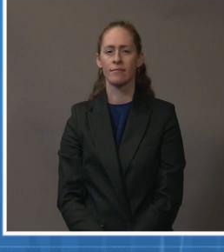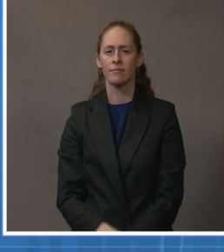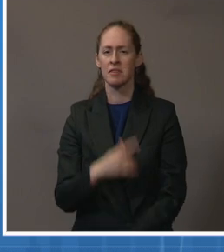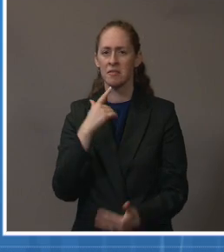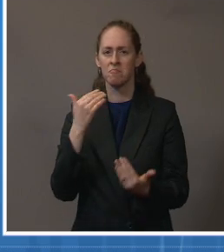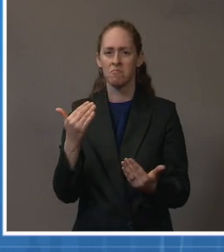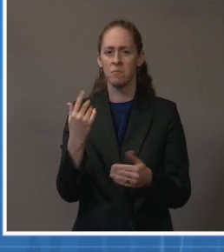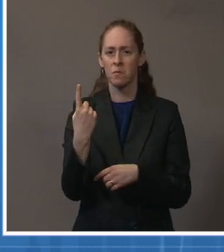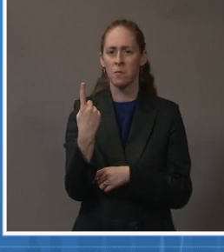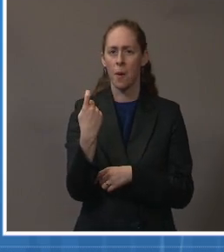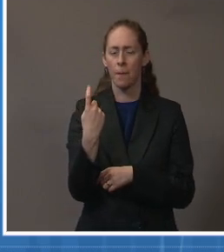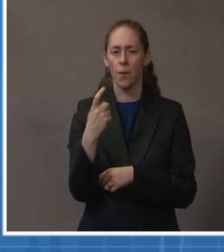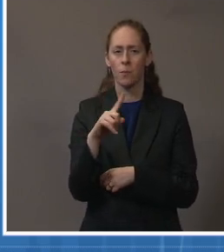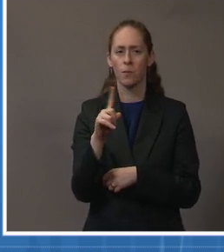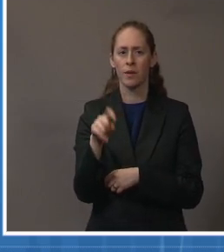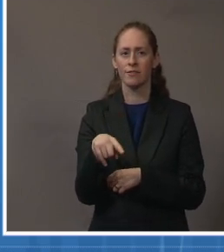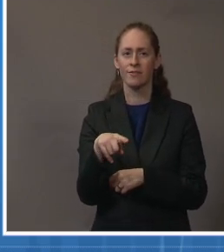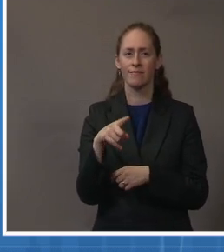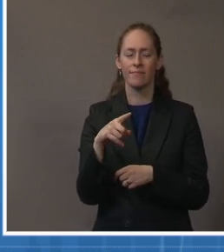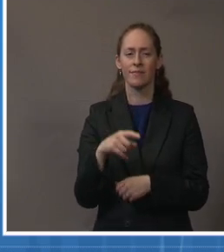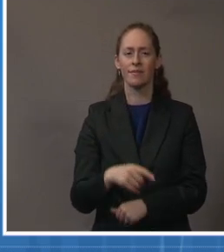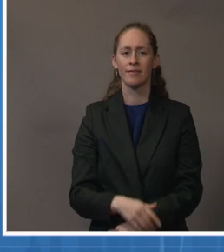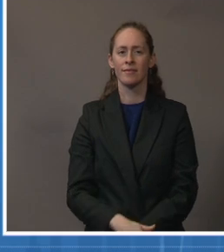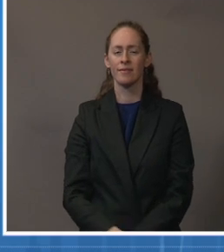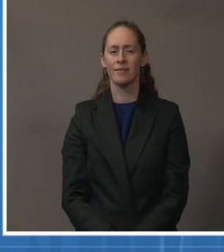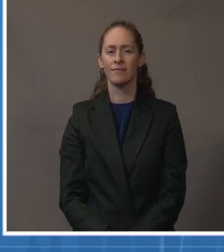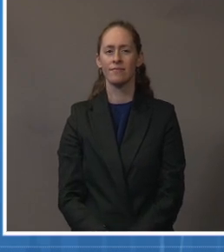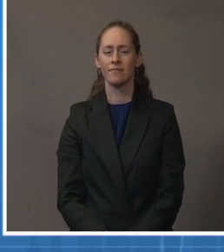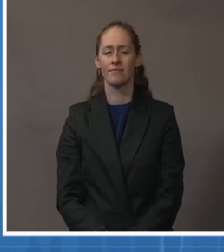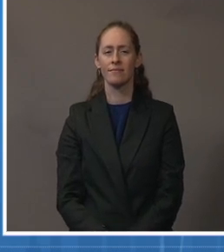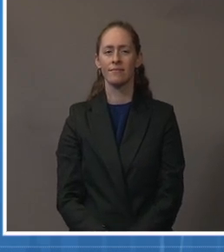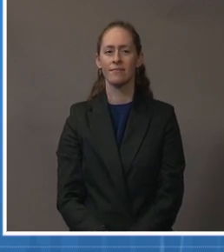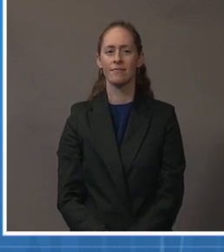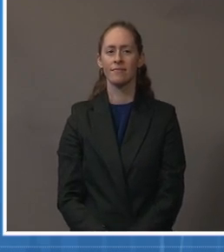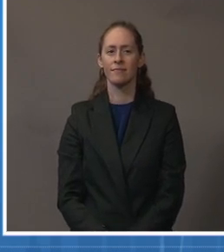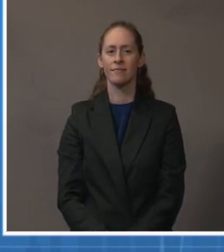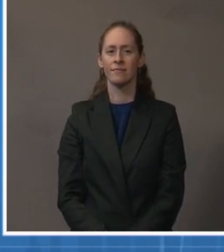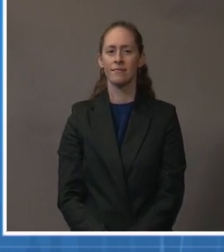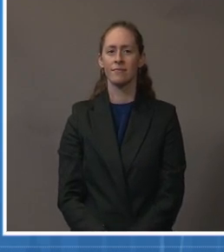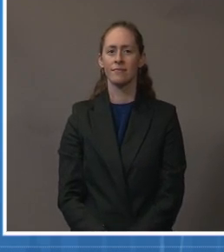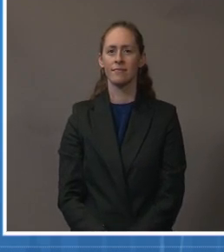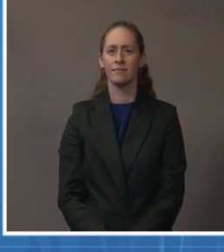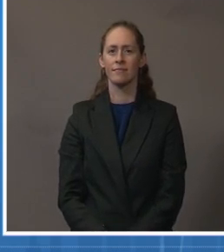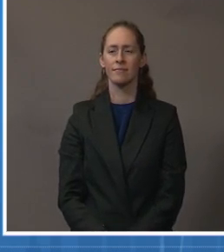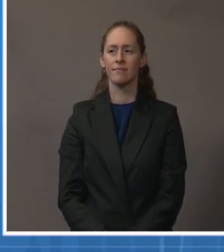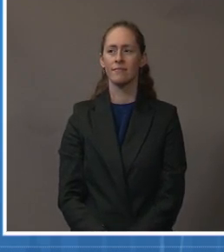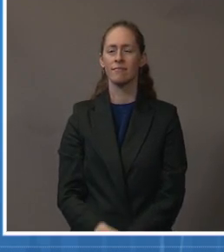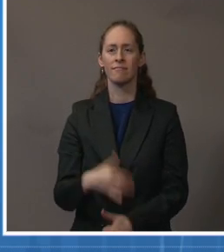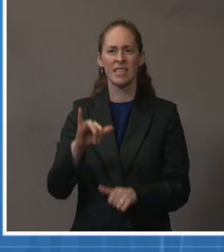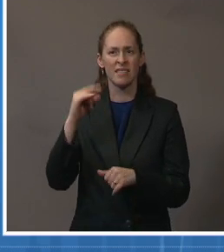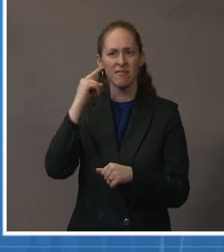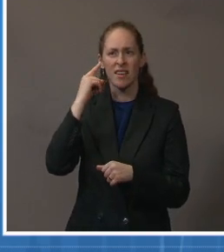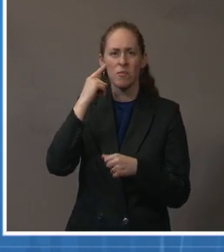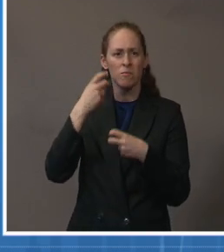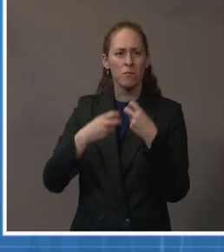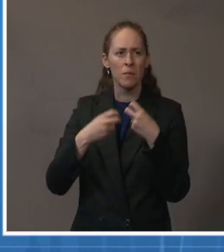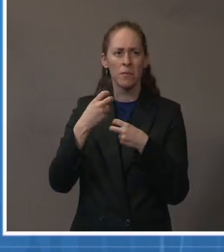The Press: Thank you all for . Can you say where the doses are coming from? Are they coming from states' inventory